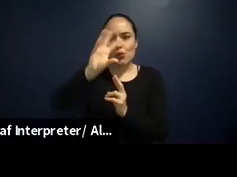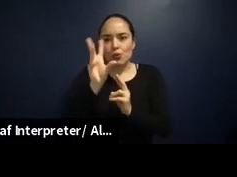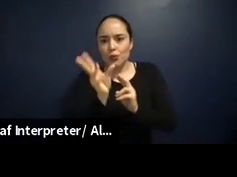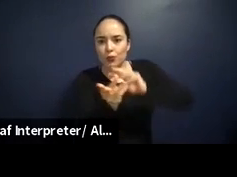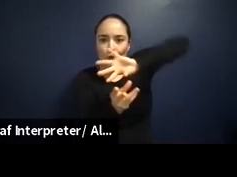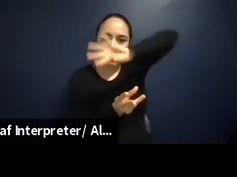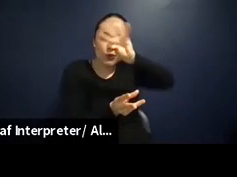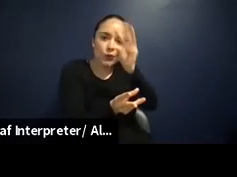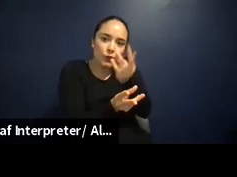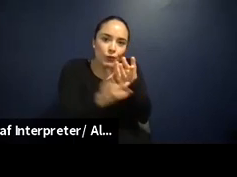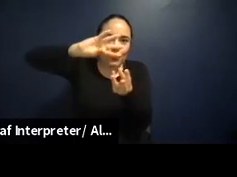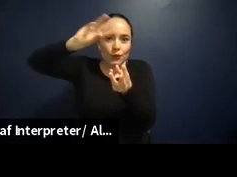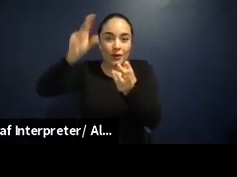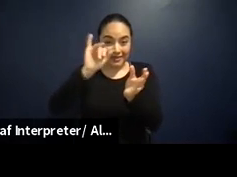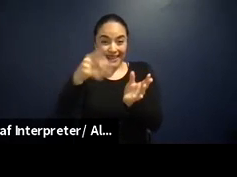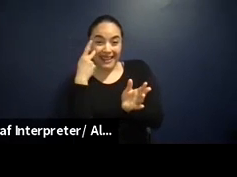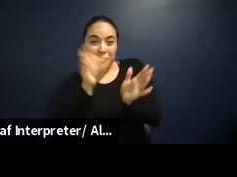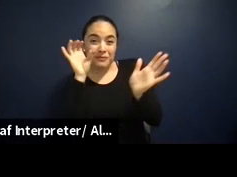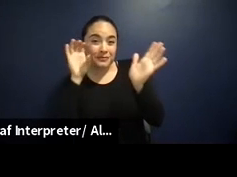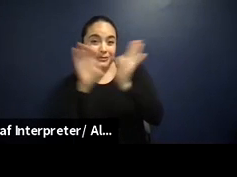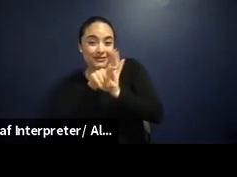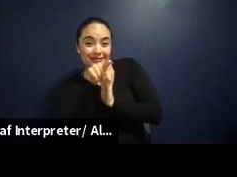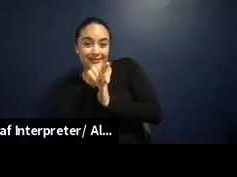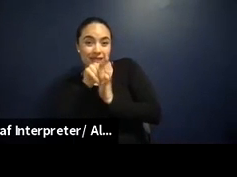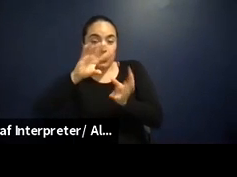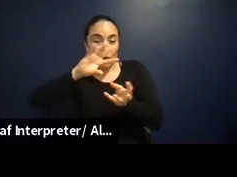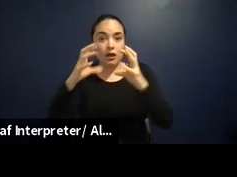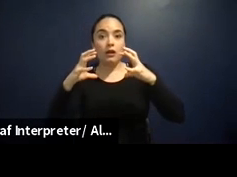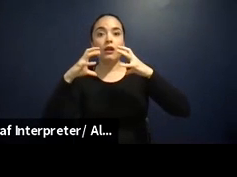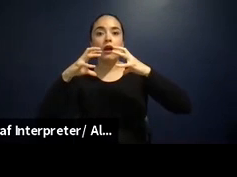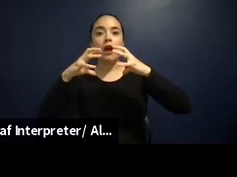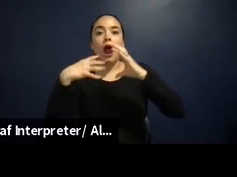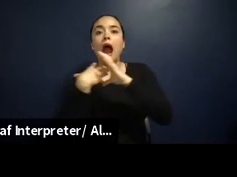cooled off because it's interacting with the atmosphere, and then the underneath part of it is